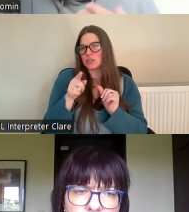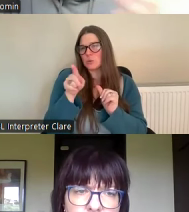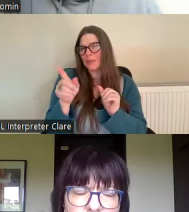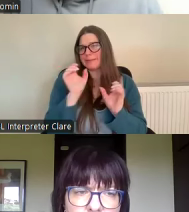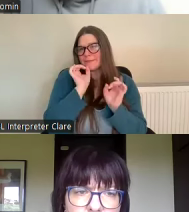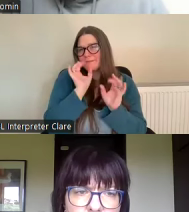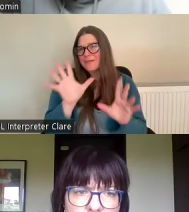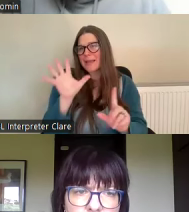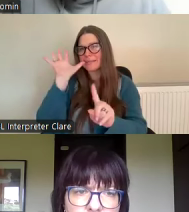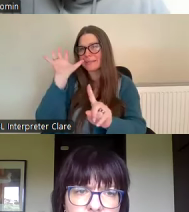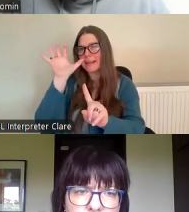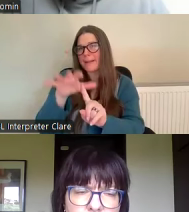or anything specific to that.